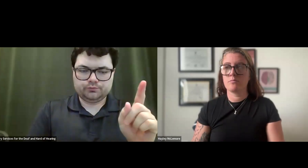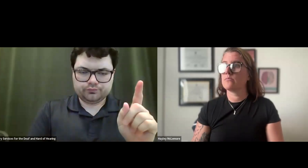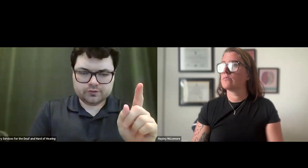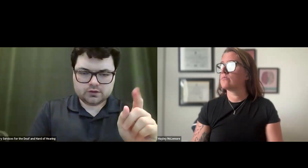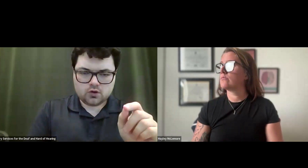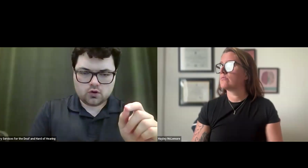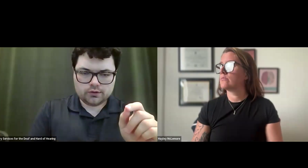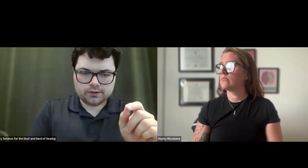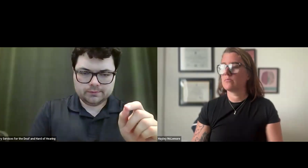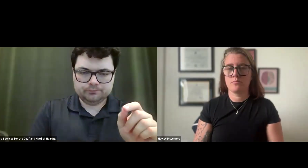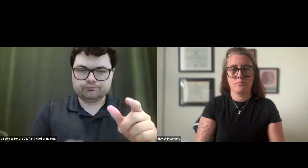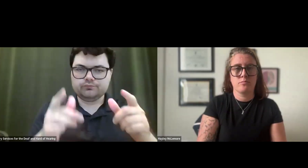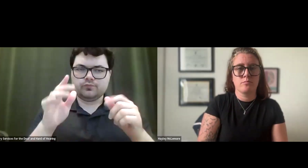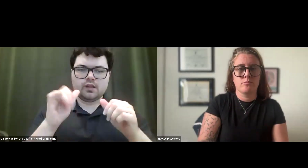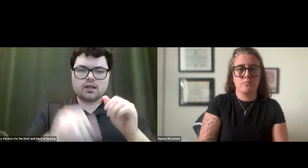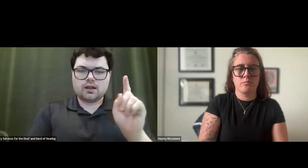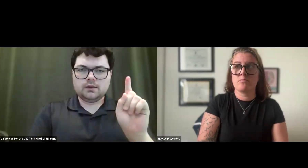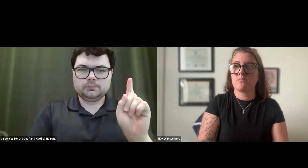It was called-- let me find the name of it here.